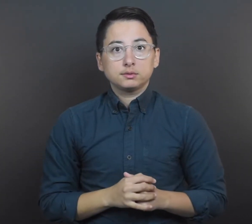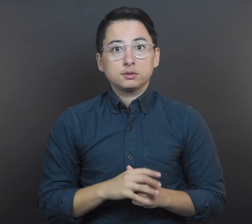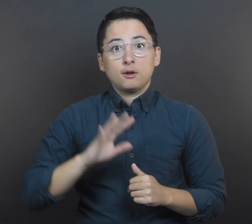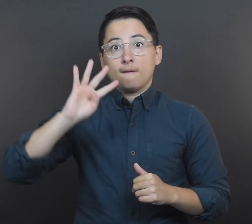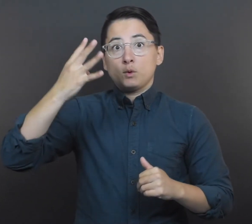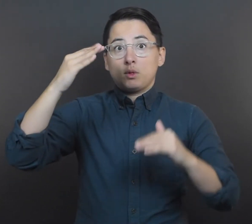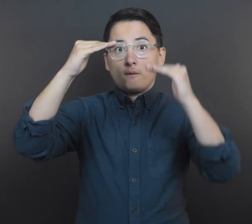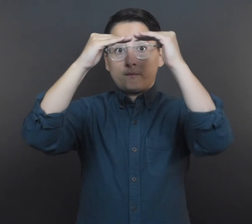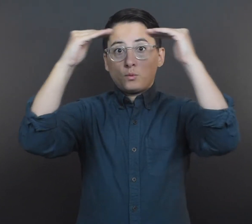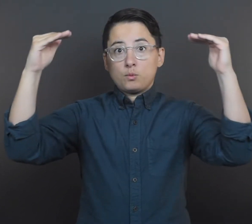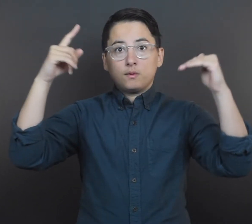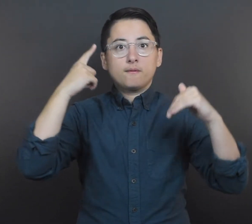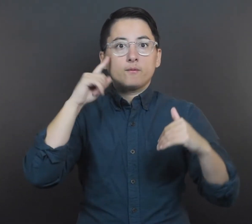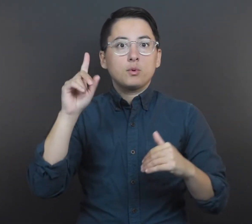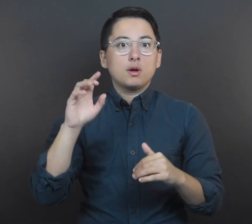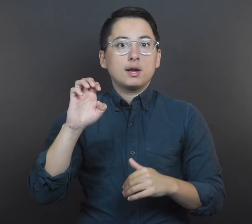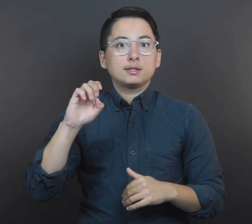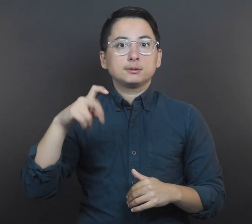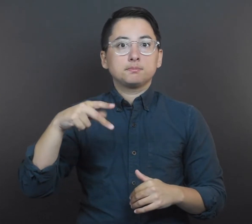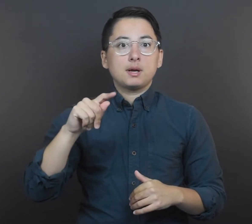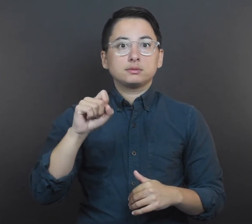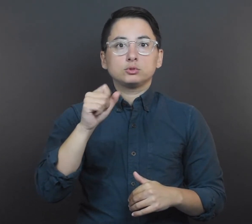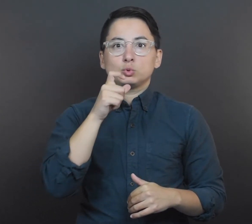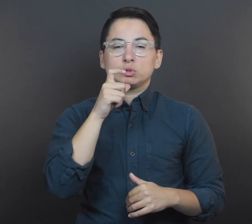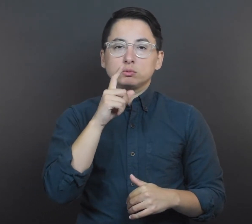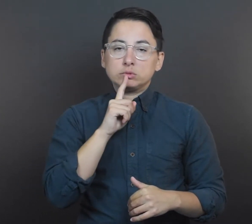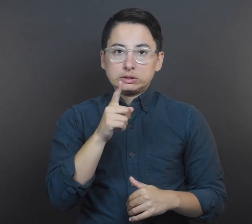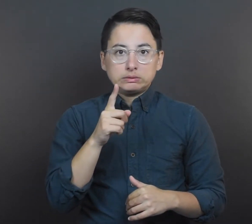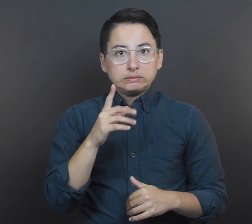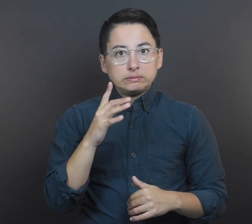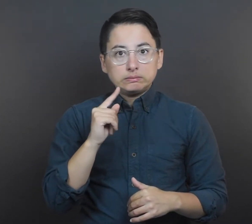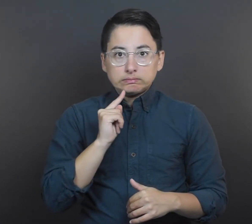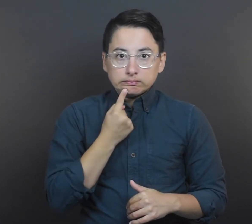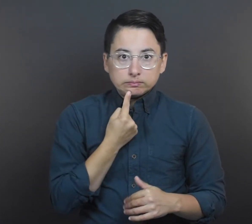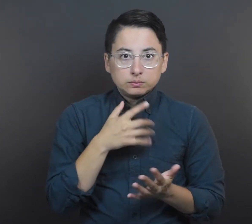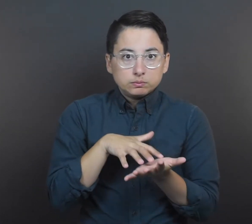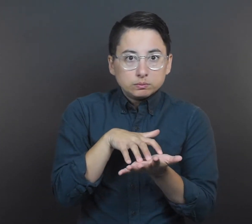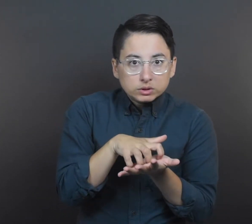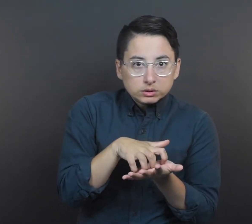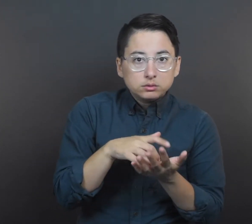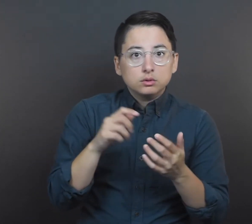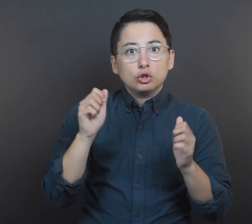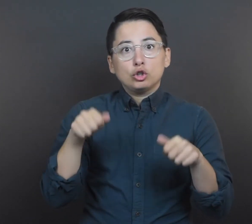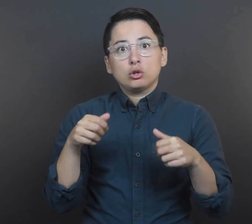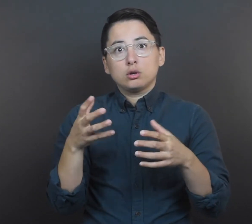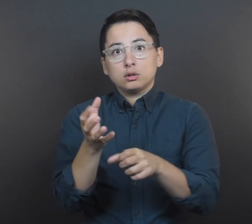The second and third floors were assigned to COVID-19 cases and contacts.